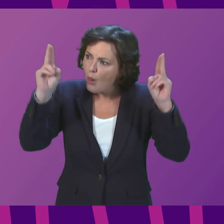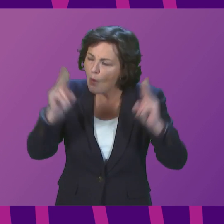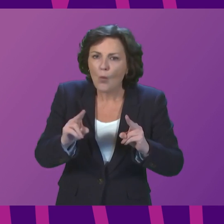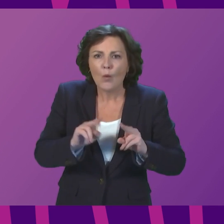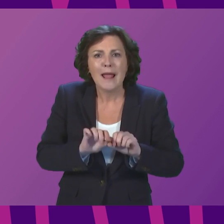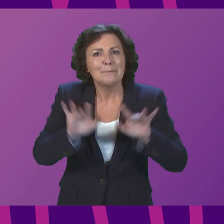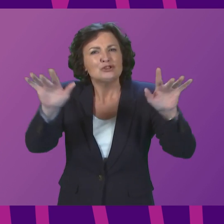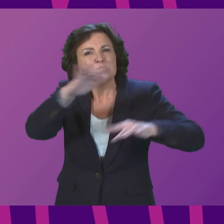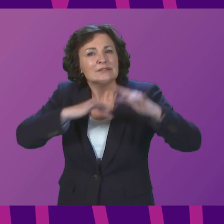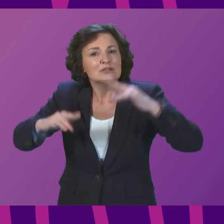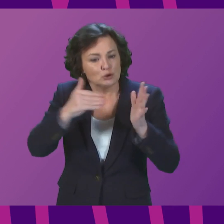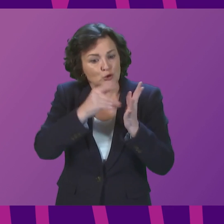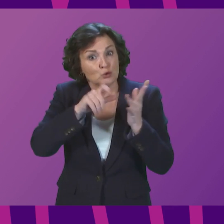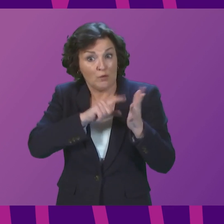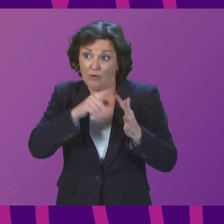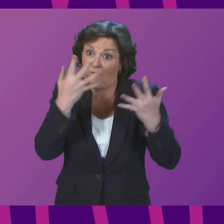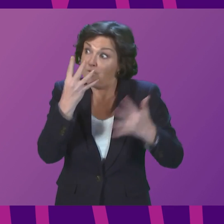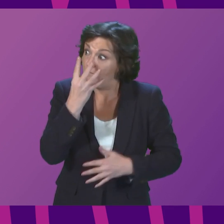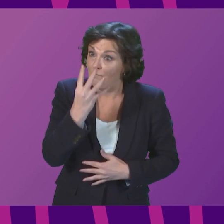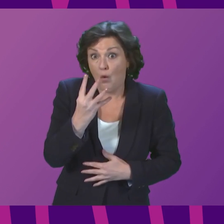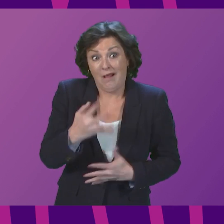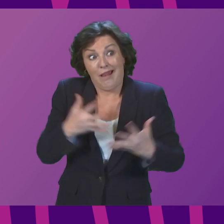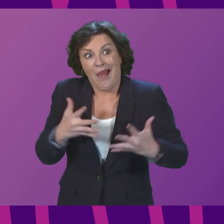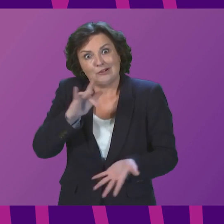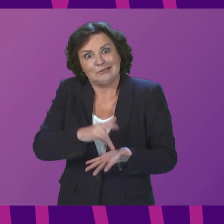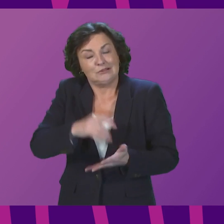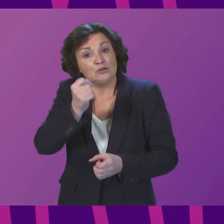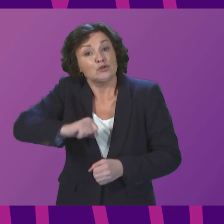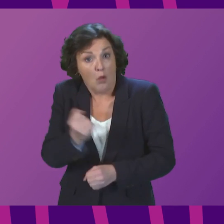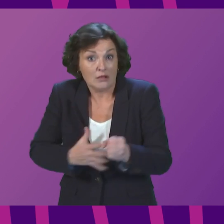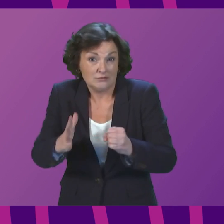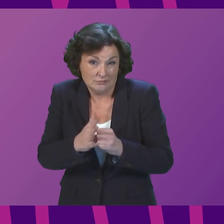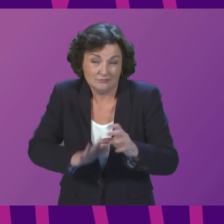The Scottish Government will await East Dunbartonshire Council’s formal application to revoke the